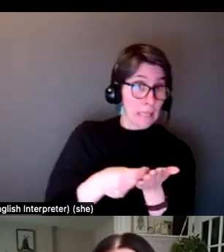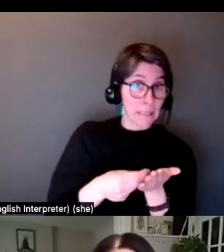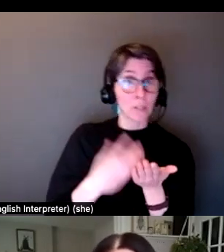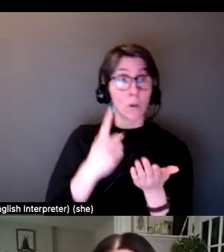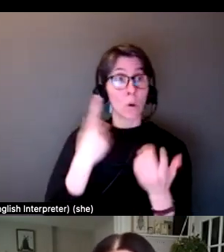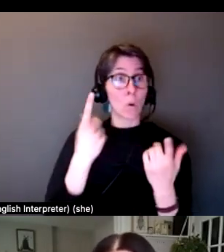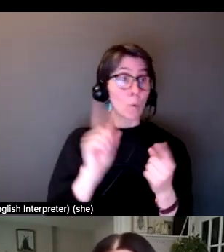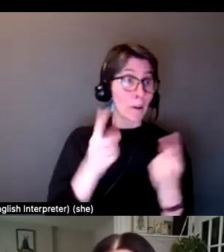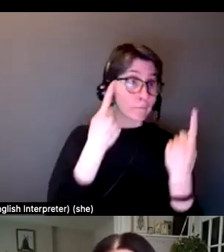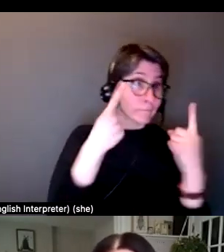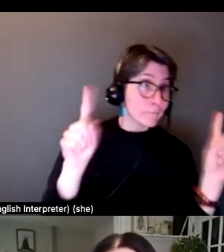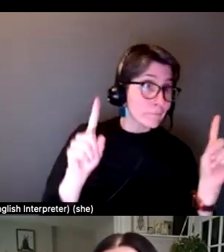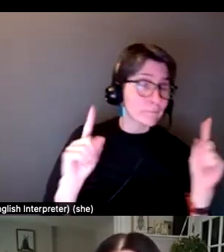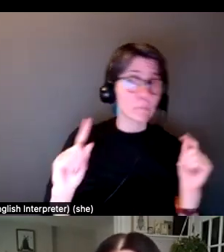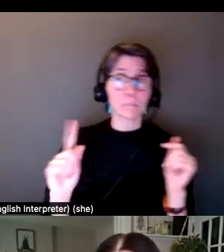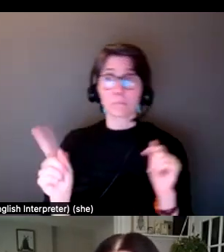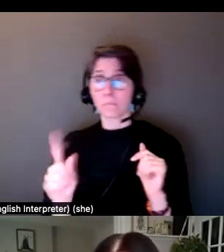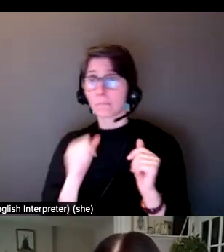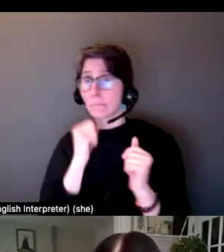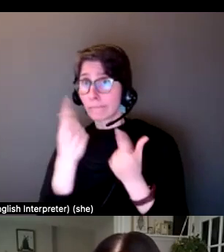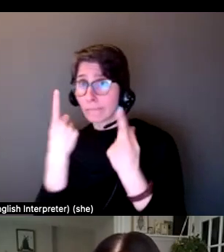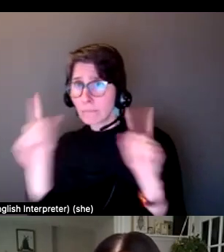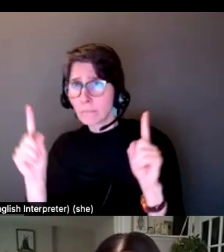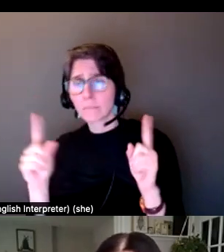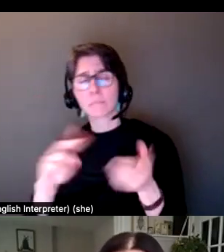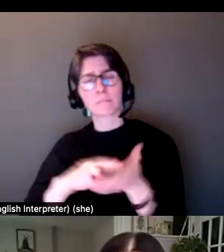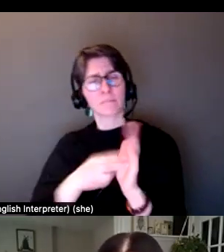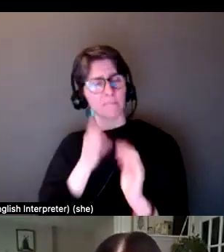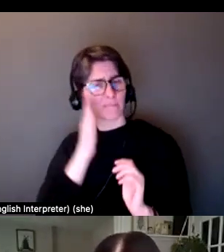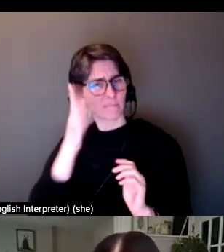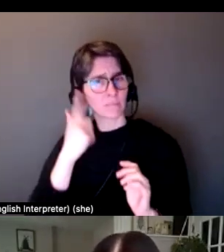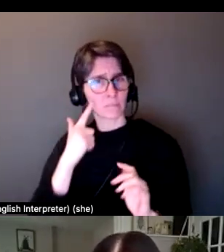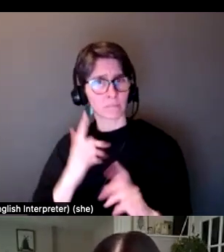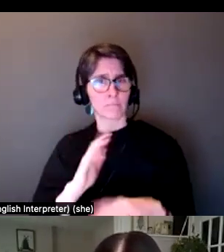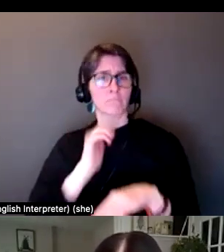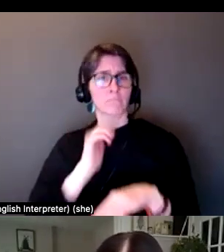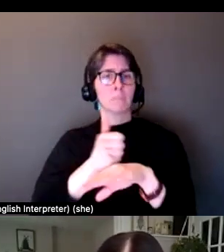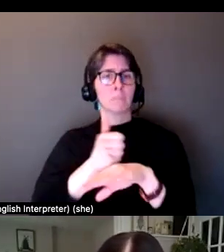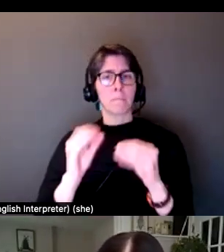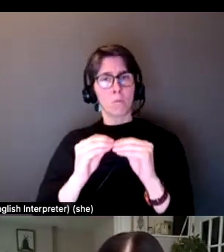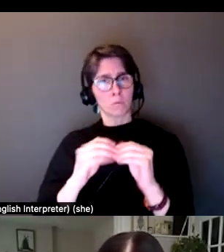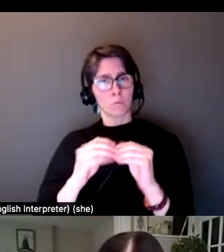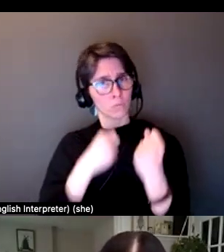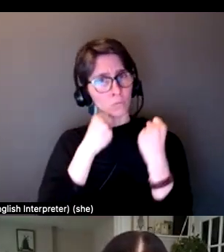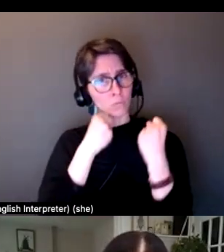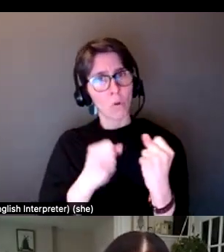can ultimately help us build a stronger and more inclusive publishing sector in Canada.